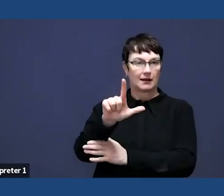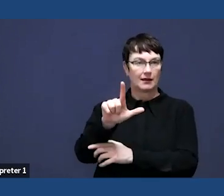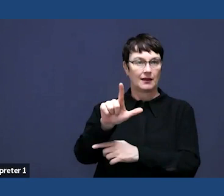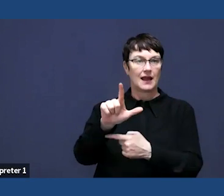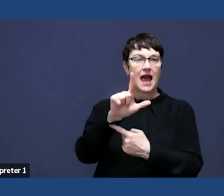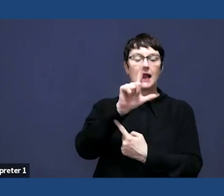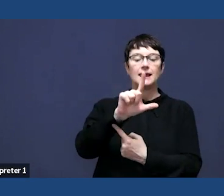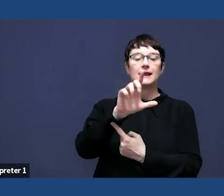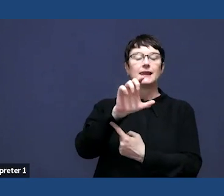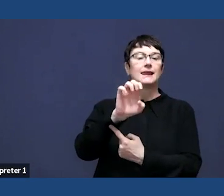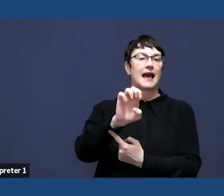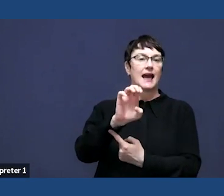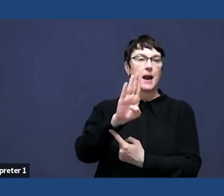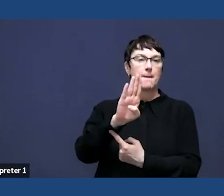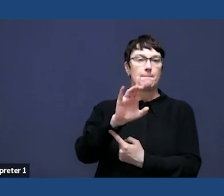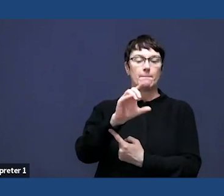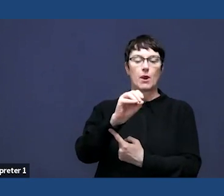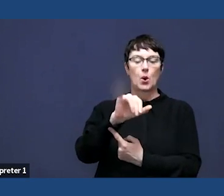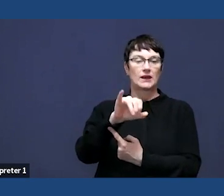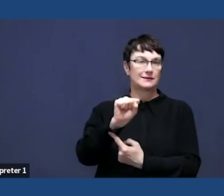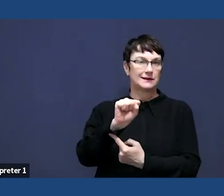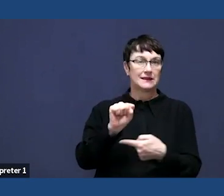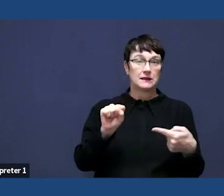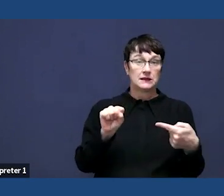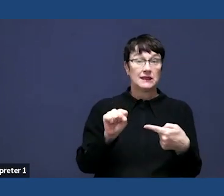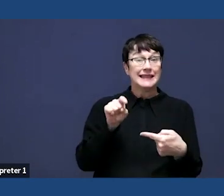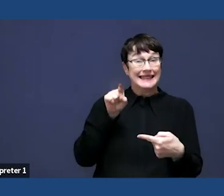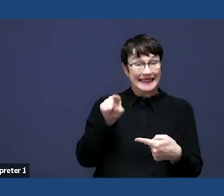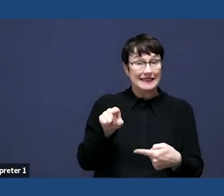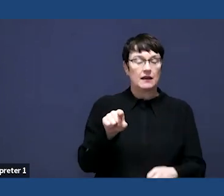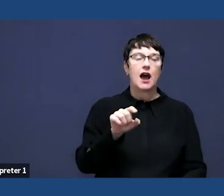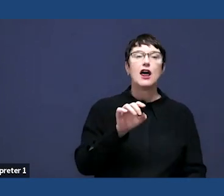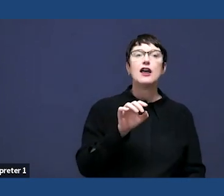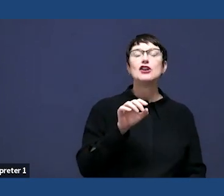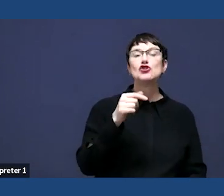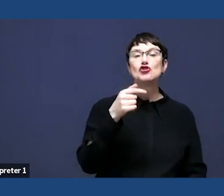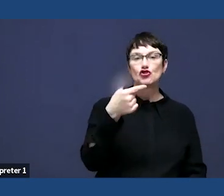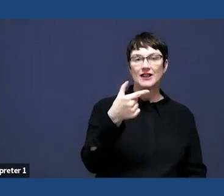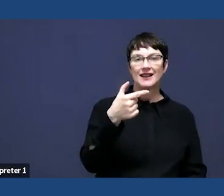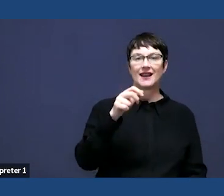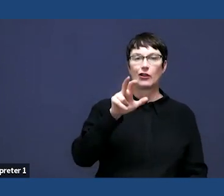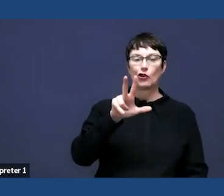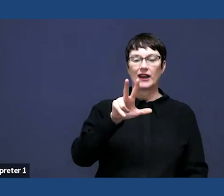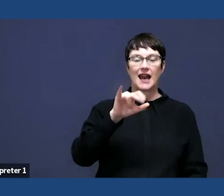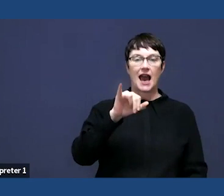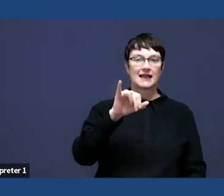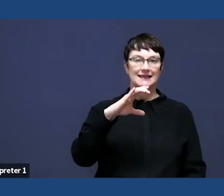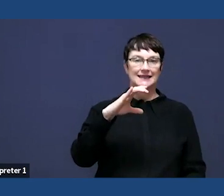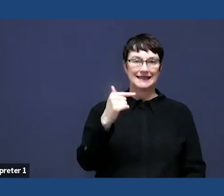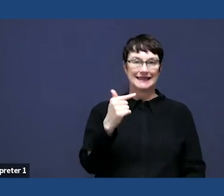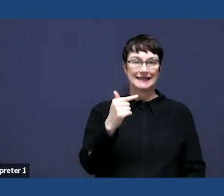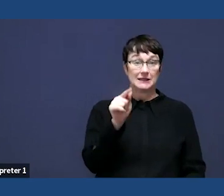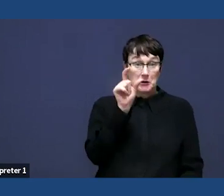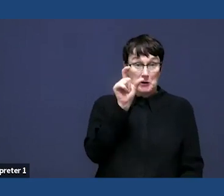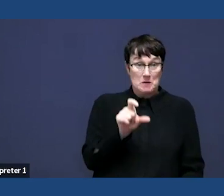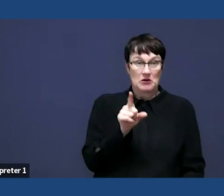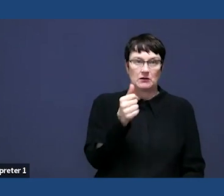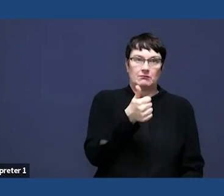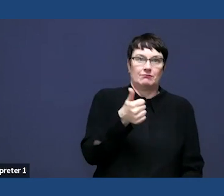As an organization, they really are the forerunner of understanding the importance of UN Convention.